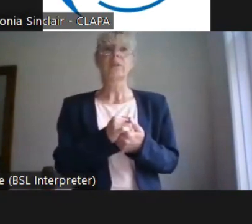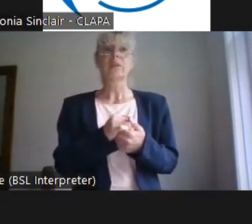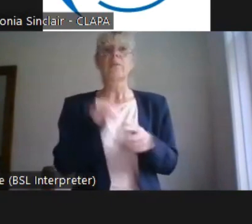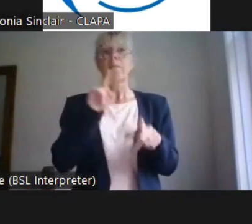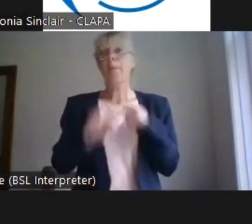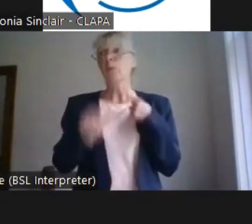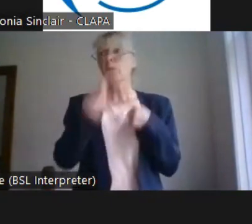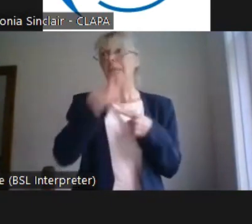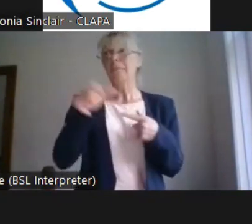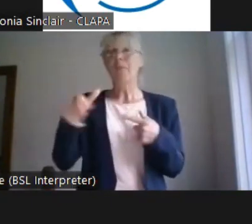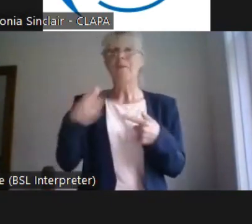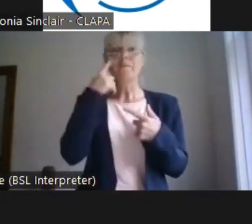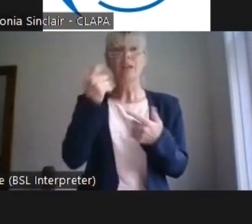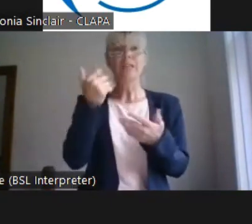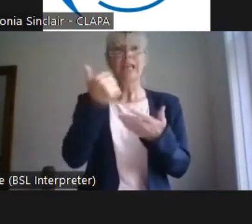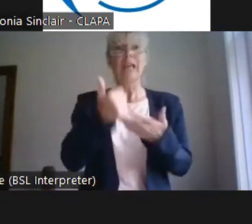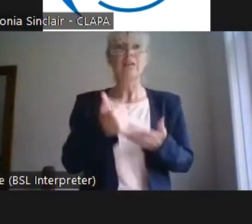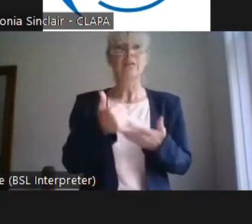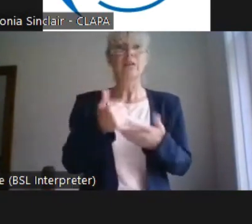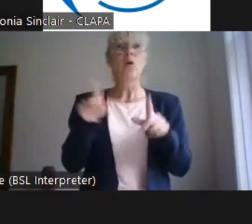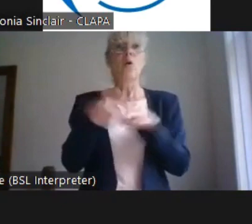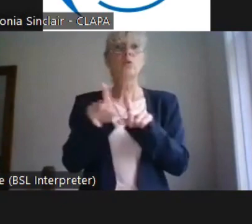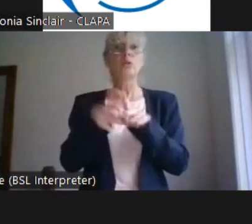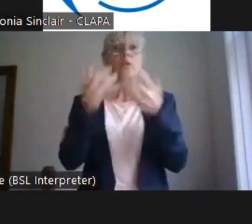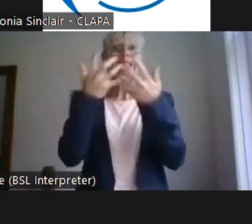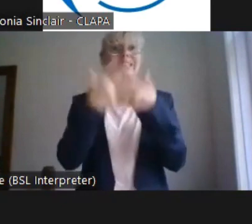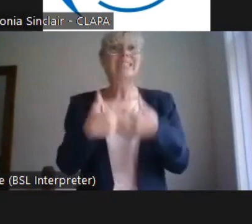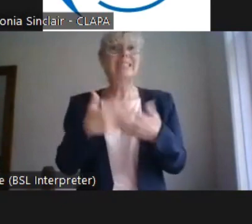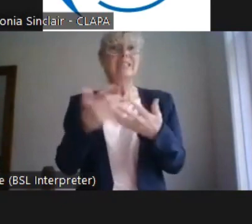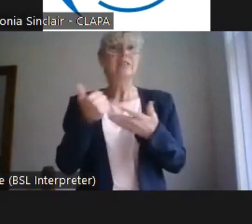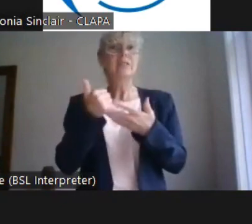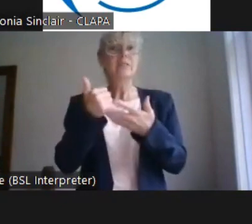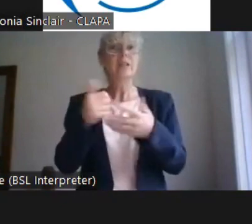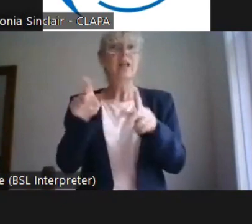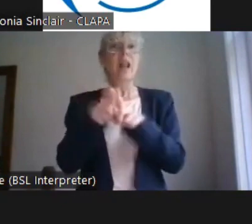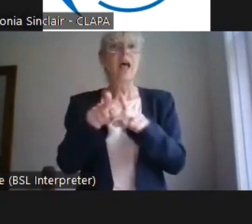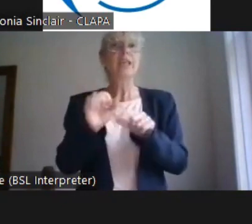um you can also get assistive devices so you can get things like your own loop system but also your